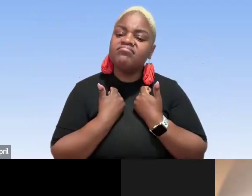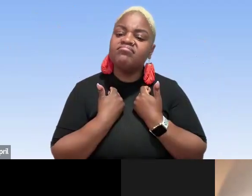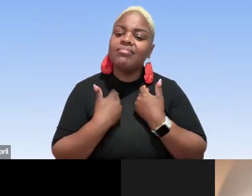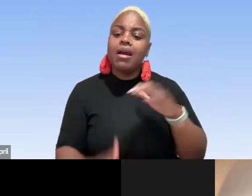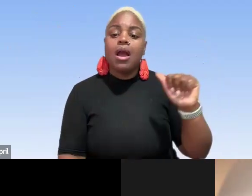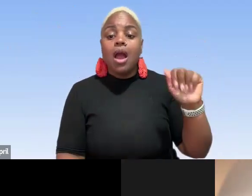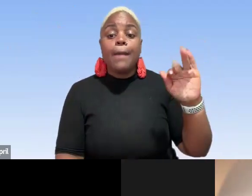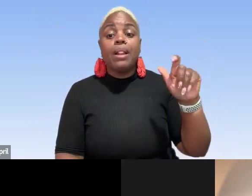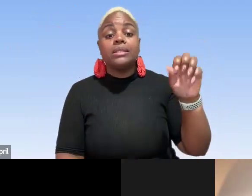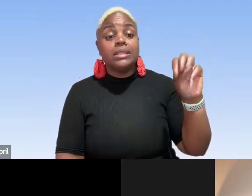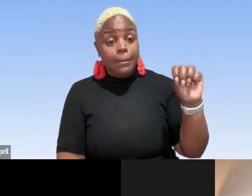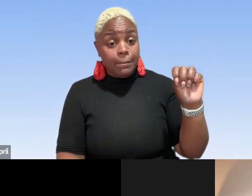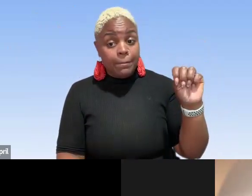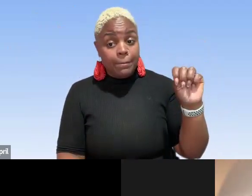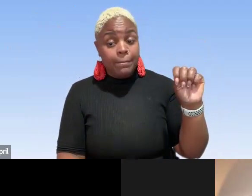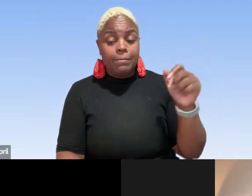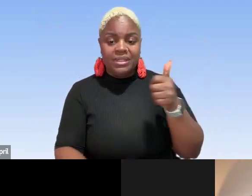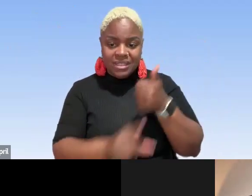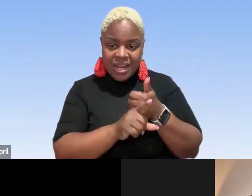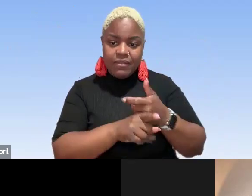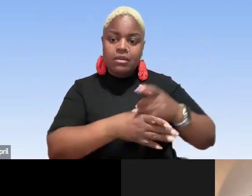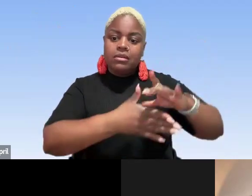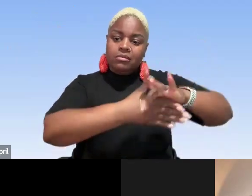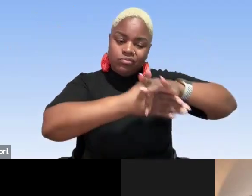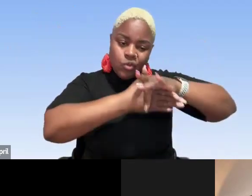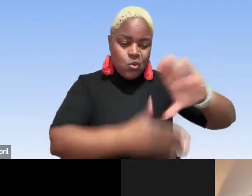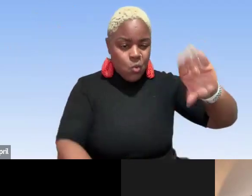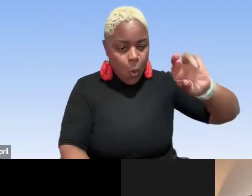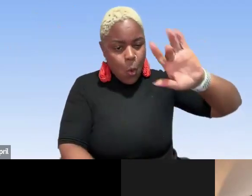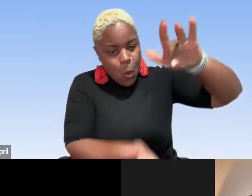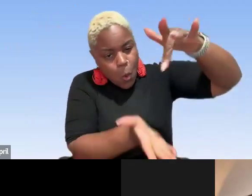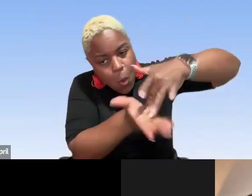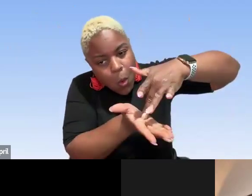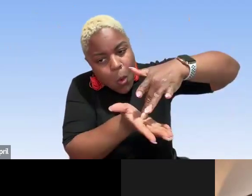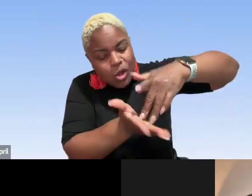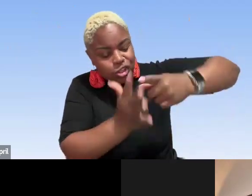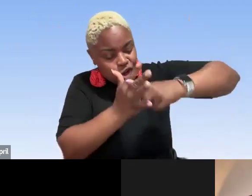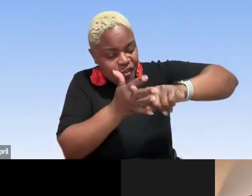at the core and at the root of all oppressions that disabled people experience.